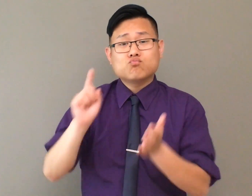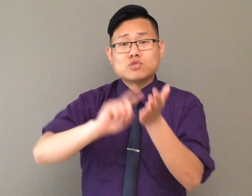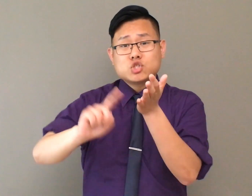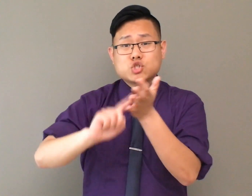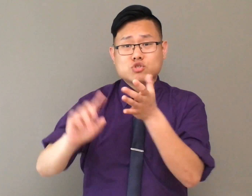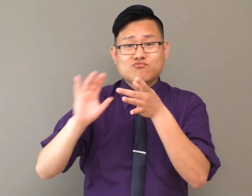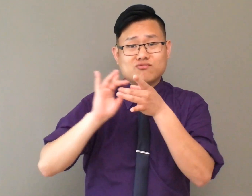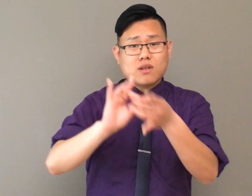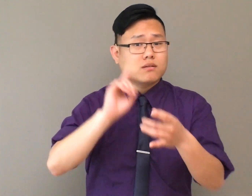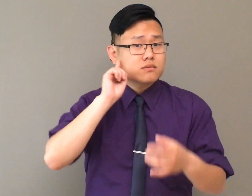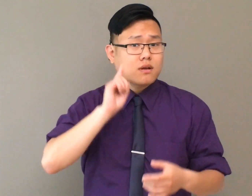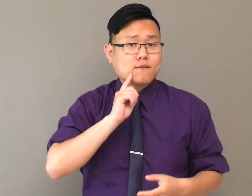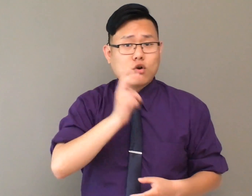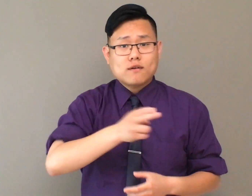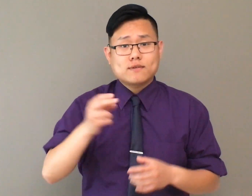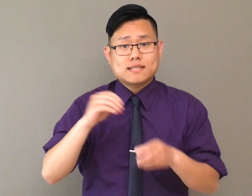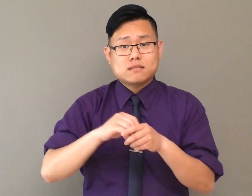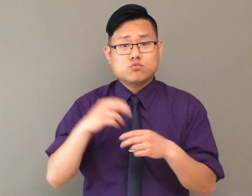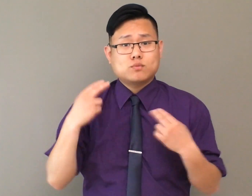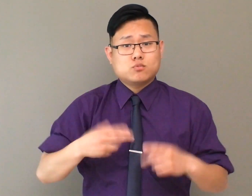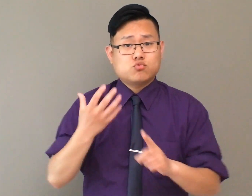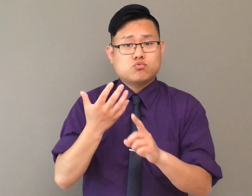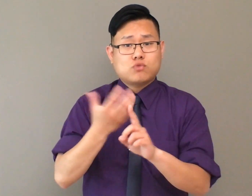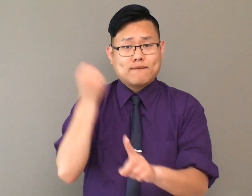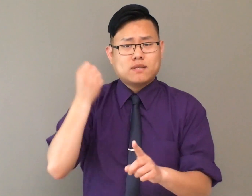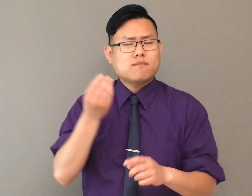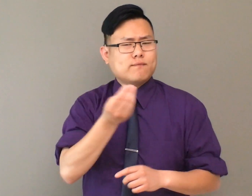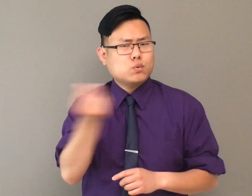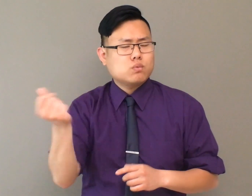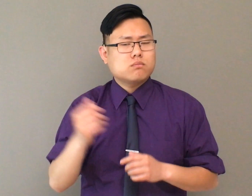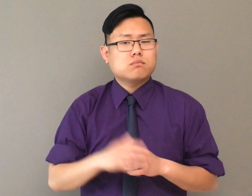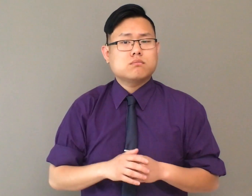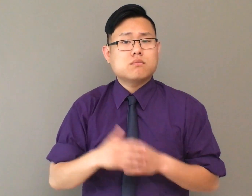Research related to deaf and hard of hearing people who were trafficked is scarce, but